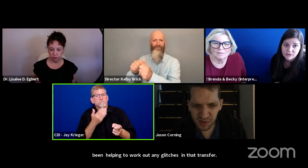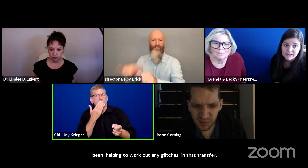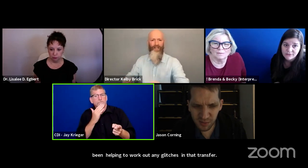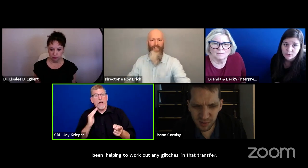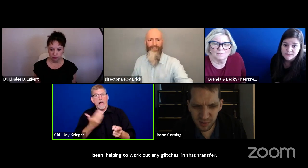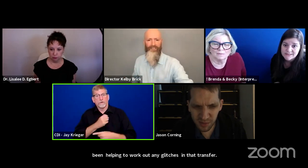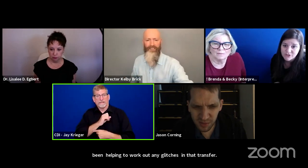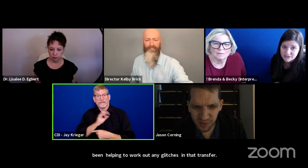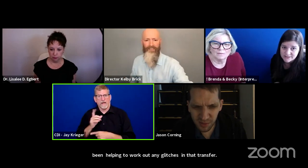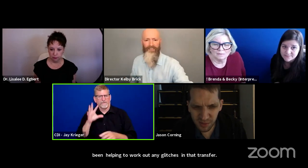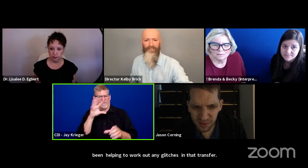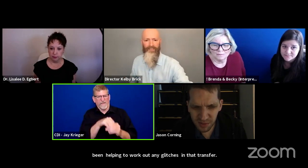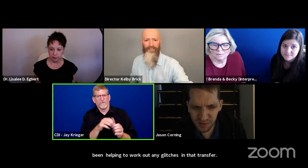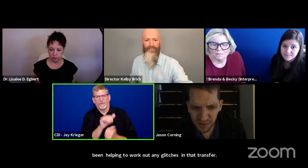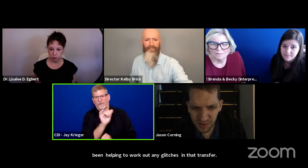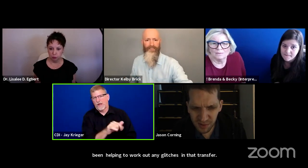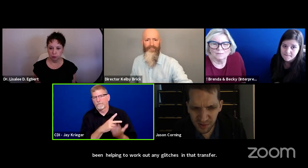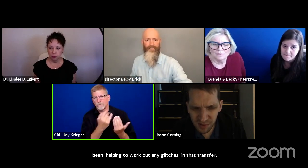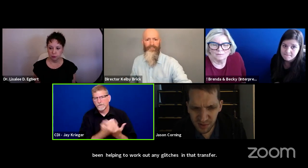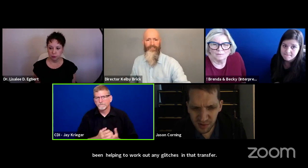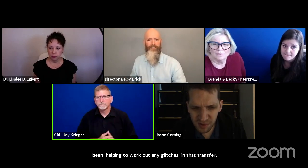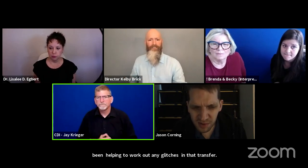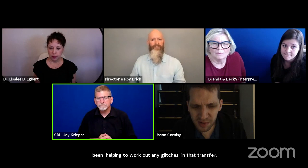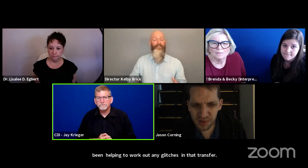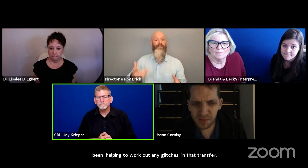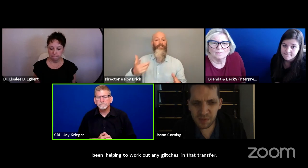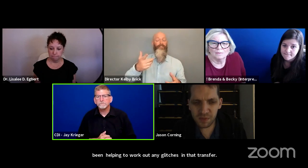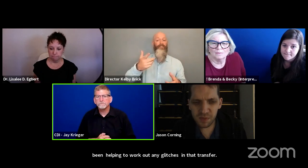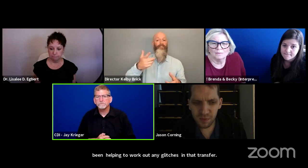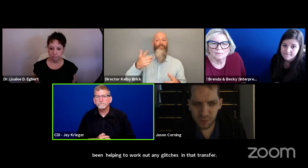informed decisions.